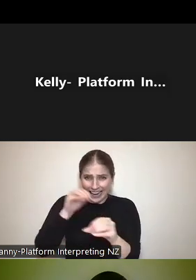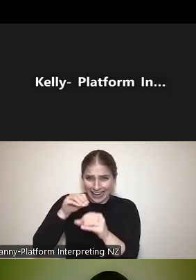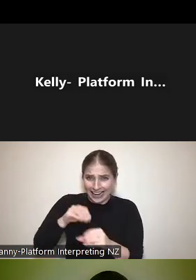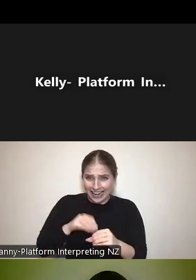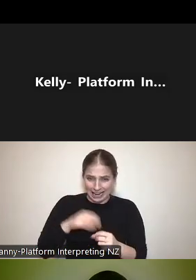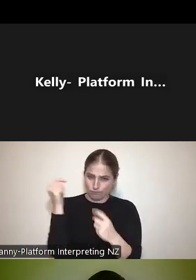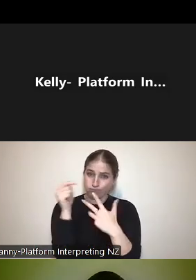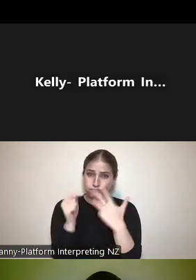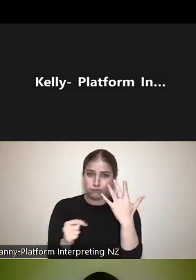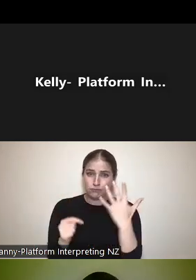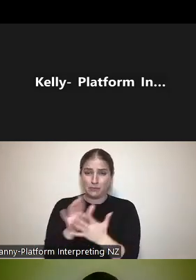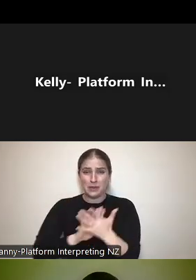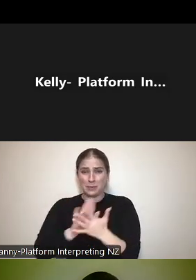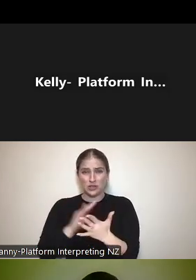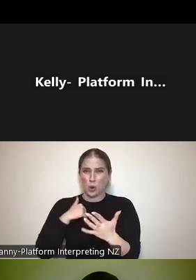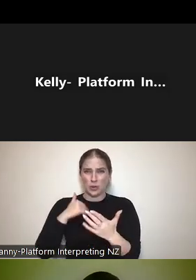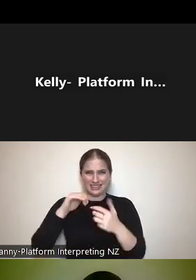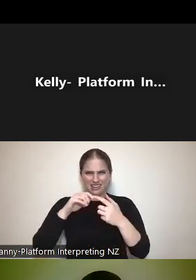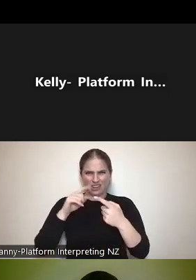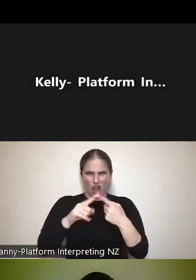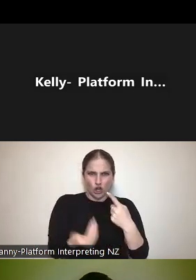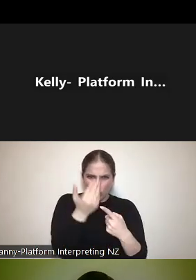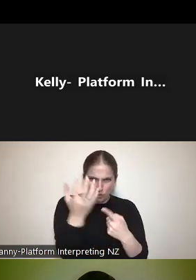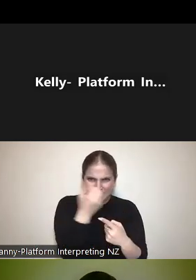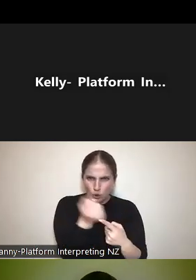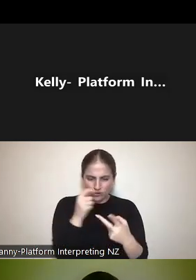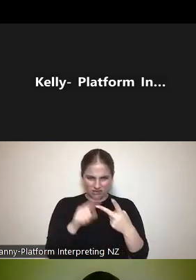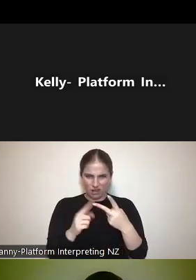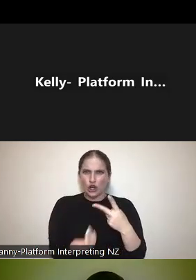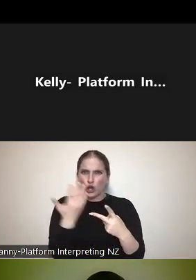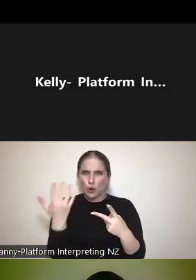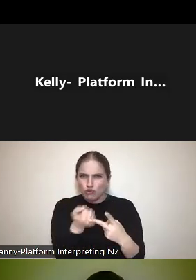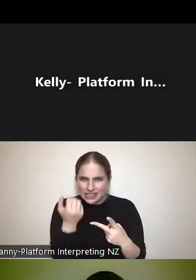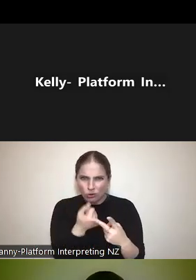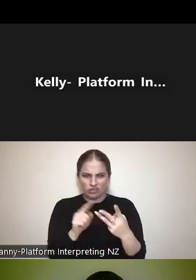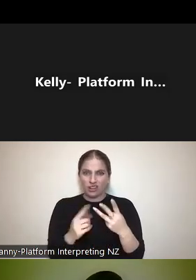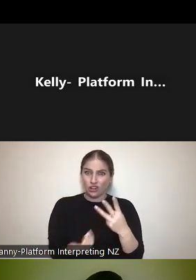create each specific resource, you know, for each specific access requirement.